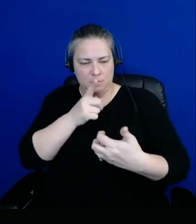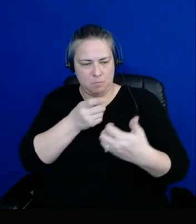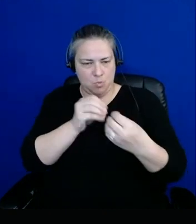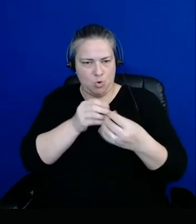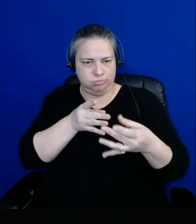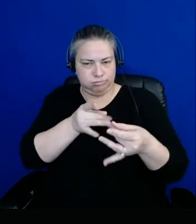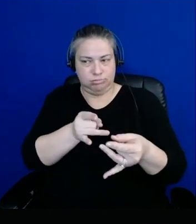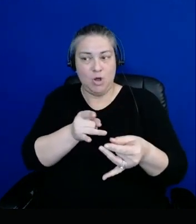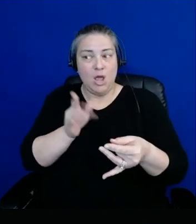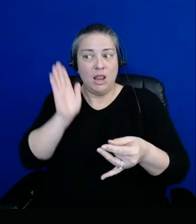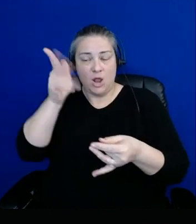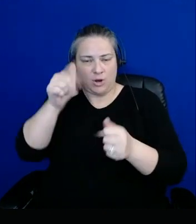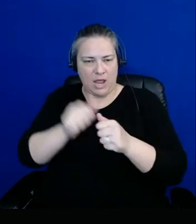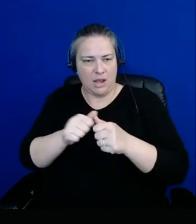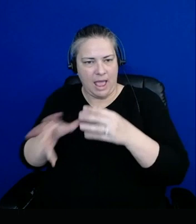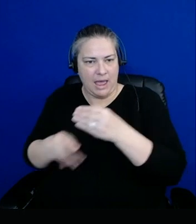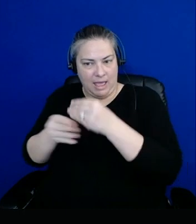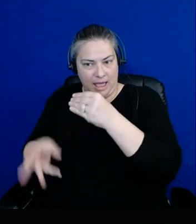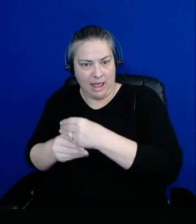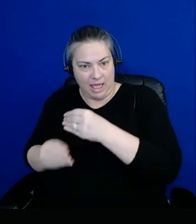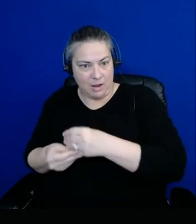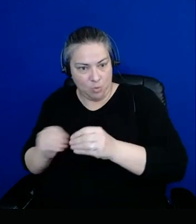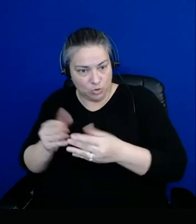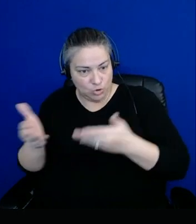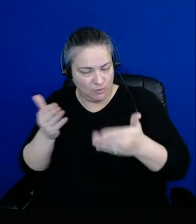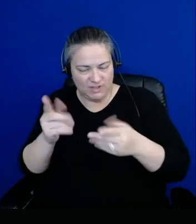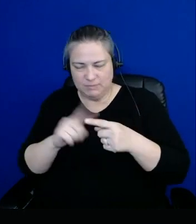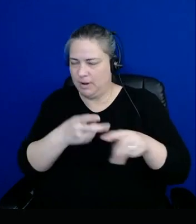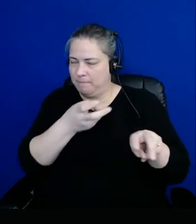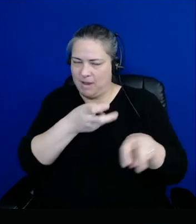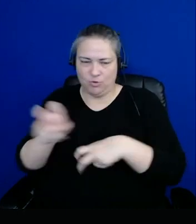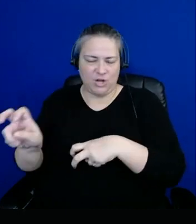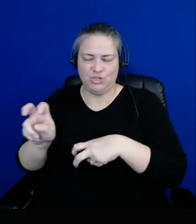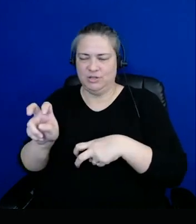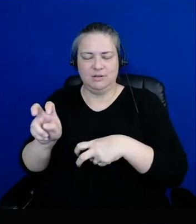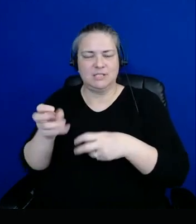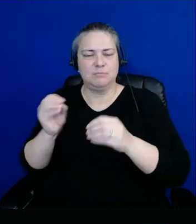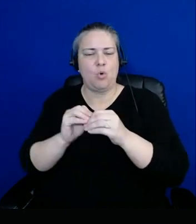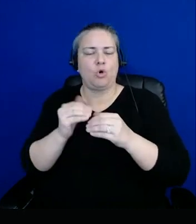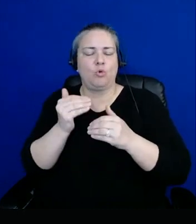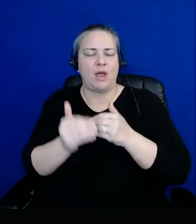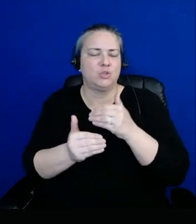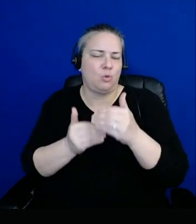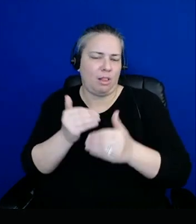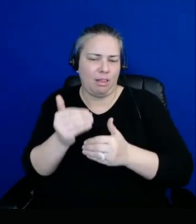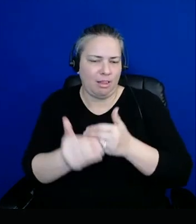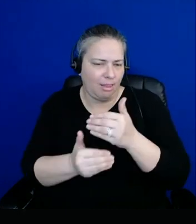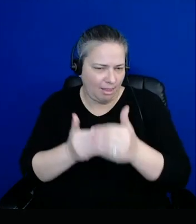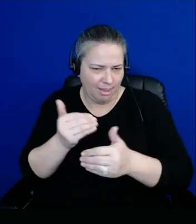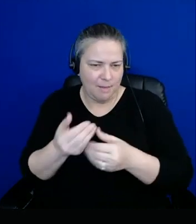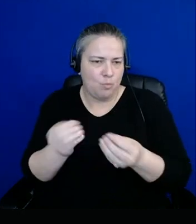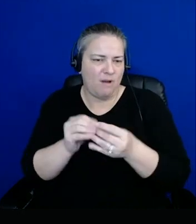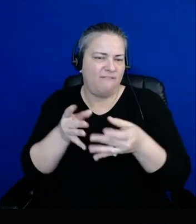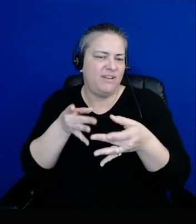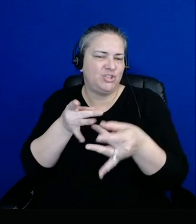but the migration is gradual and it's done on your time as it makes sense for your engineering and efficiency,